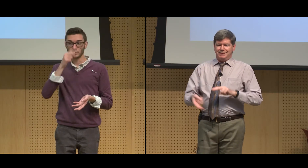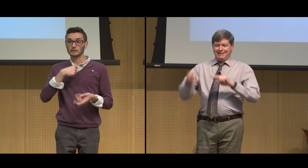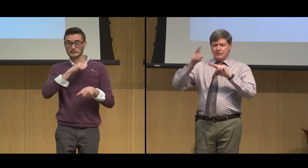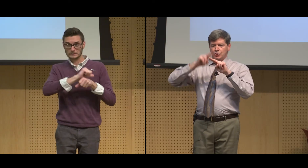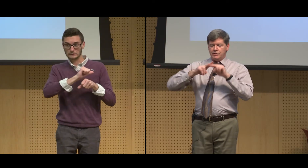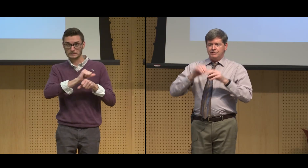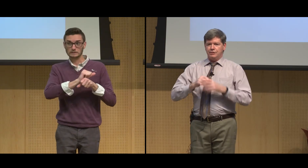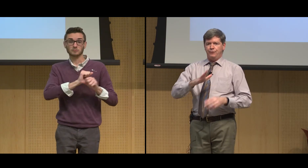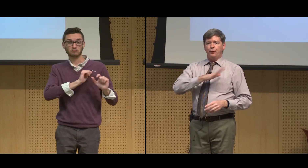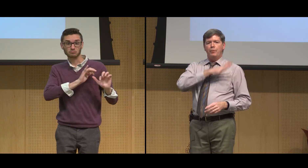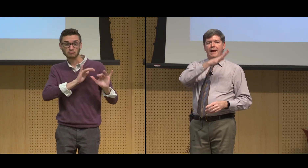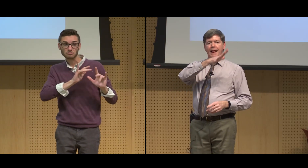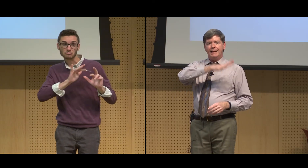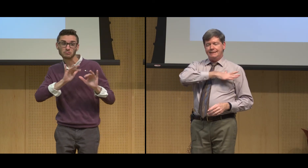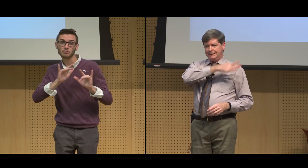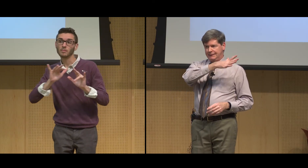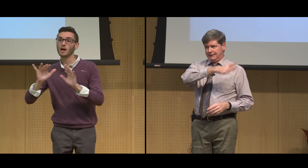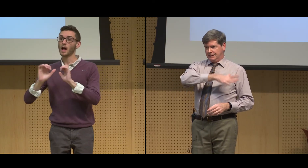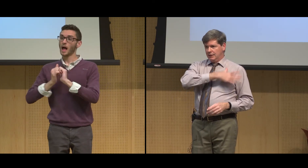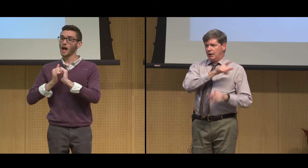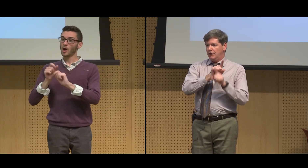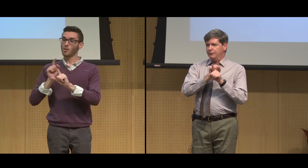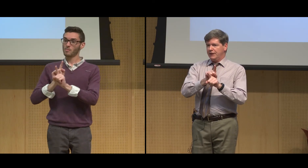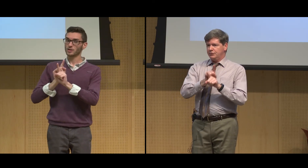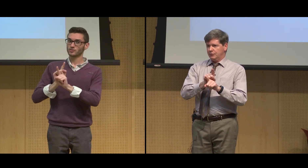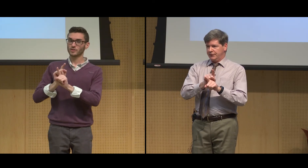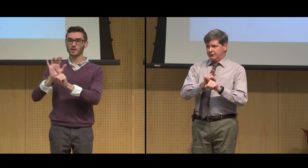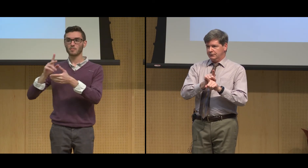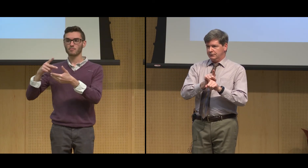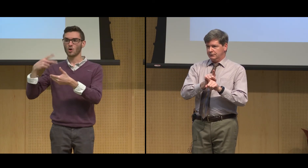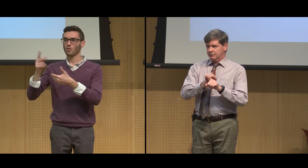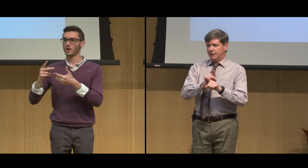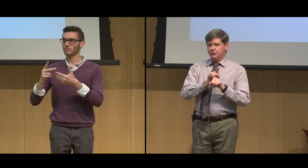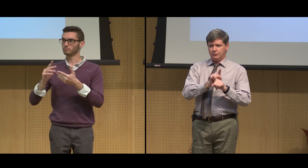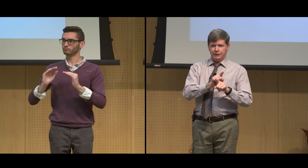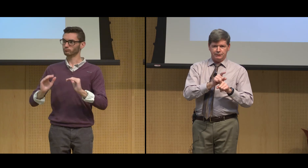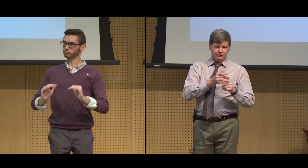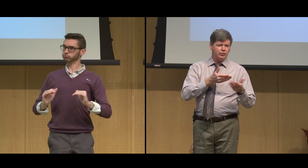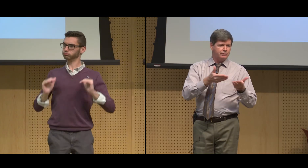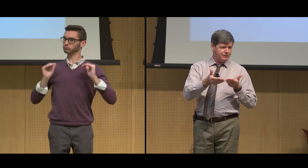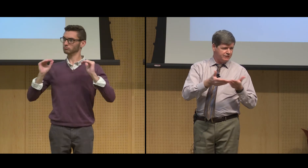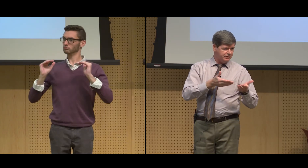in the formality of mentoring-- mentoring services.